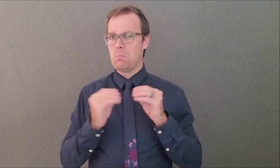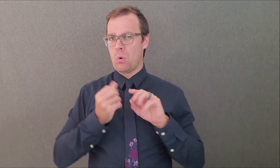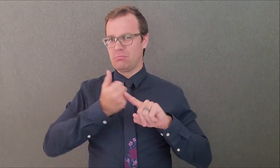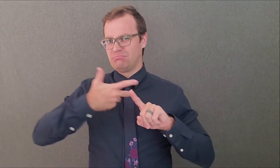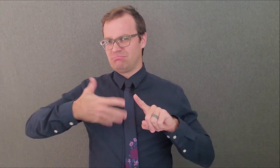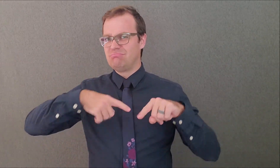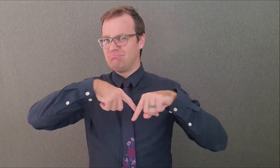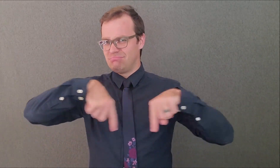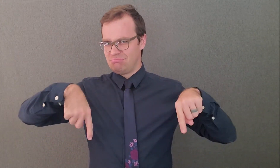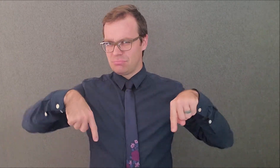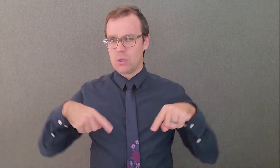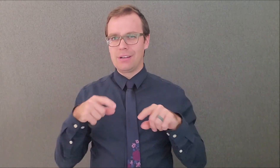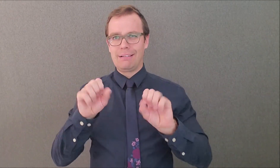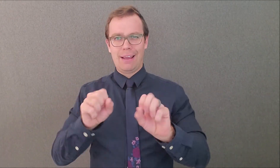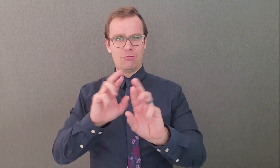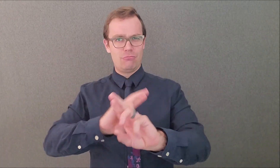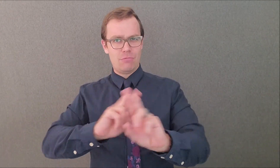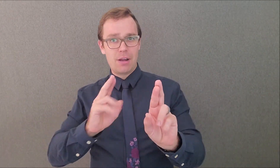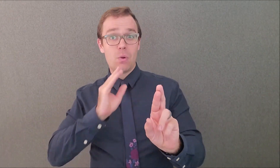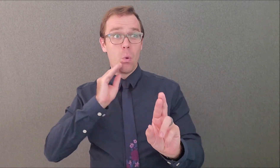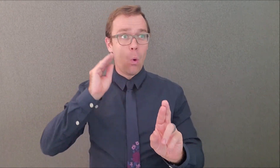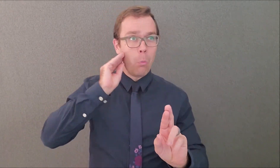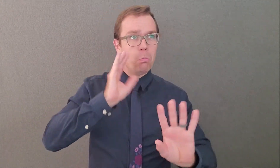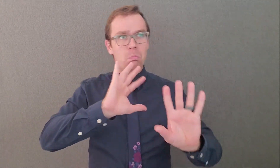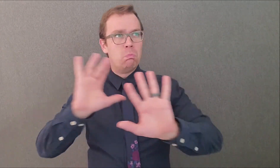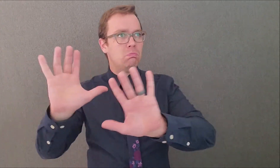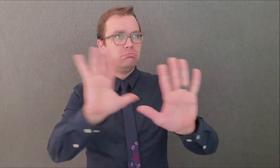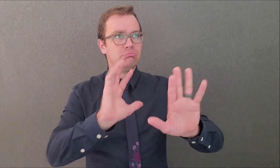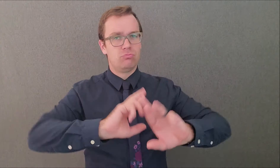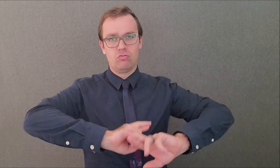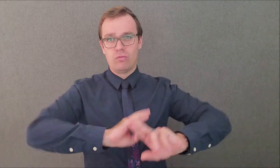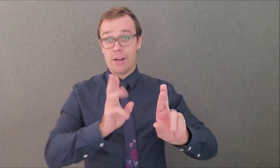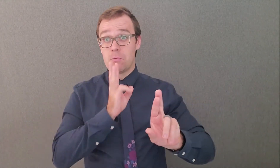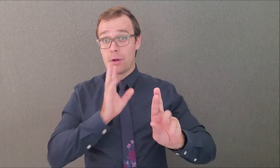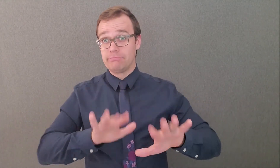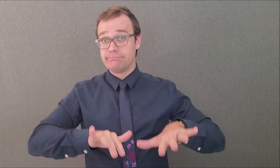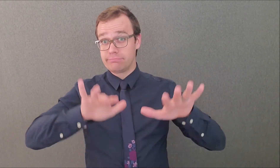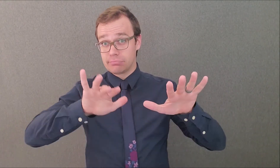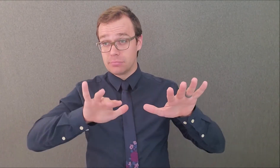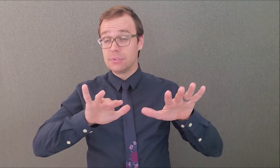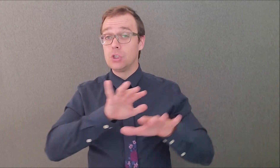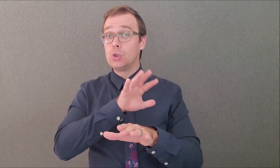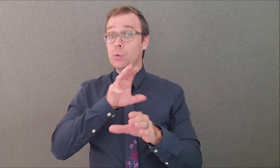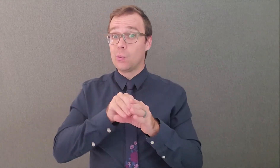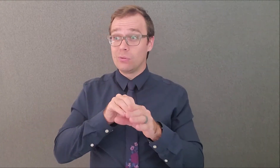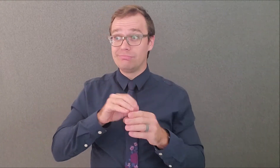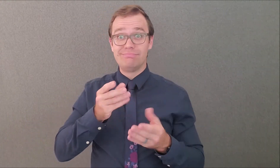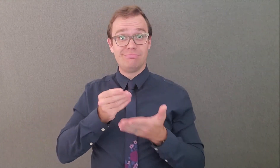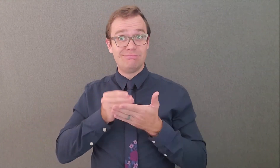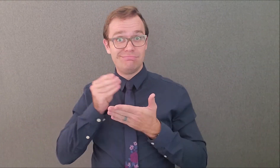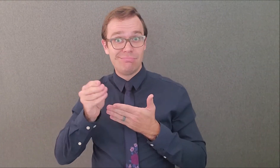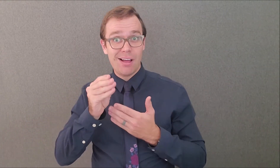what you can do to prepare your home for a flood, including how to get flood insurance.